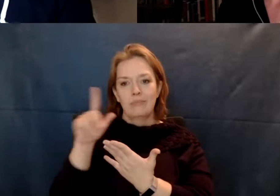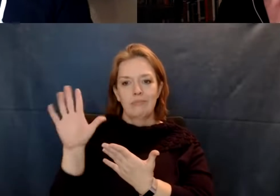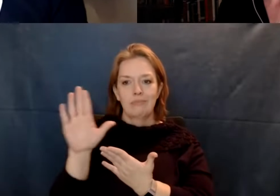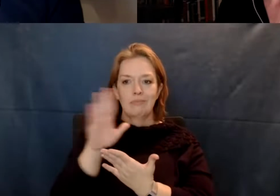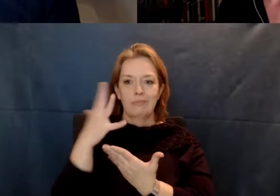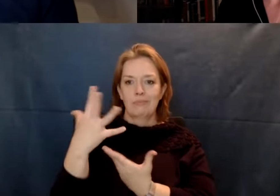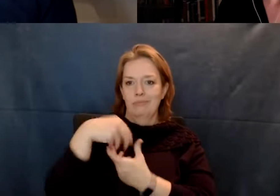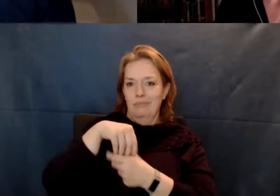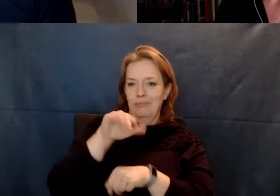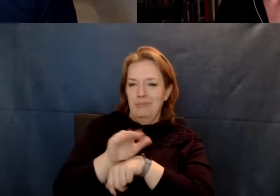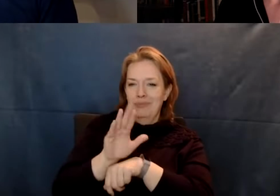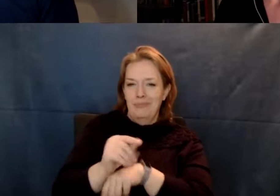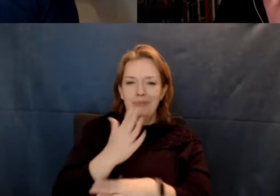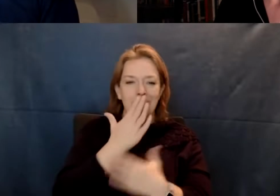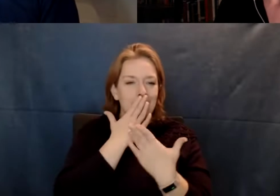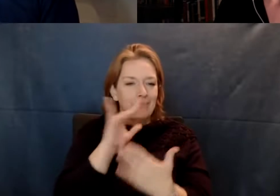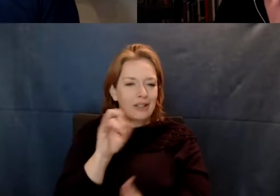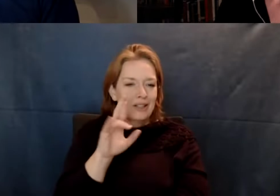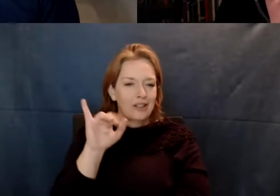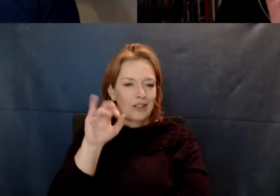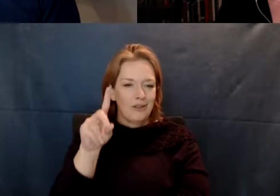tonight, and thank you so much Jerriod for sharing, that was, it was incredible.